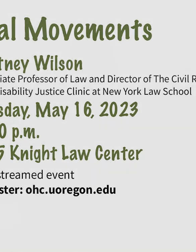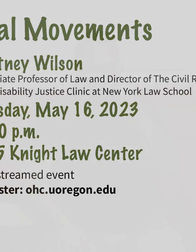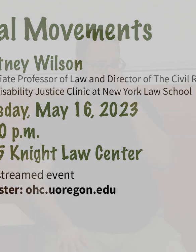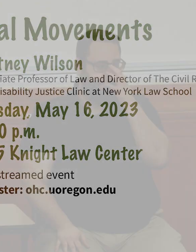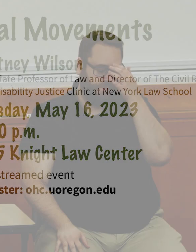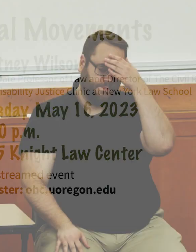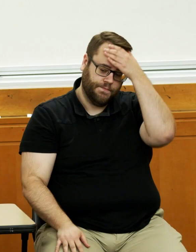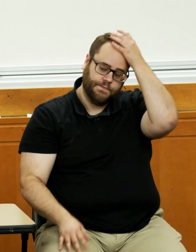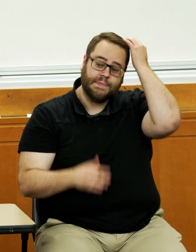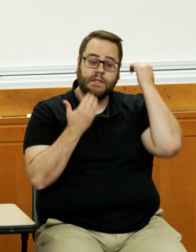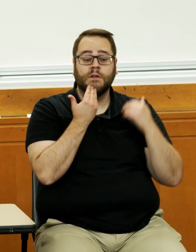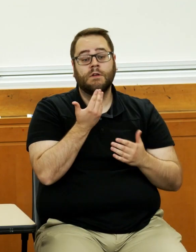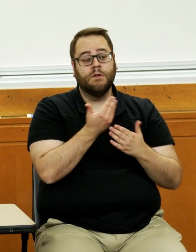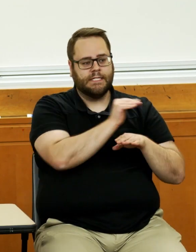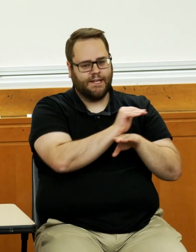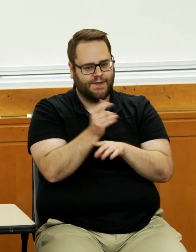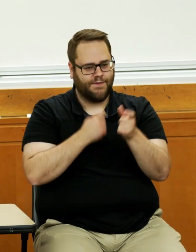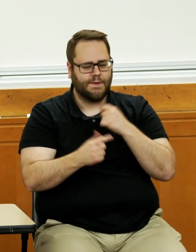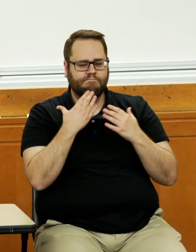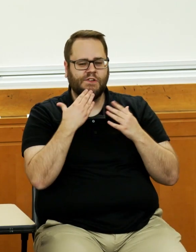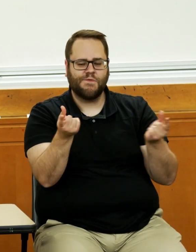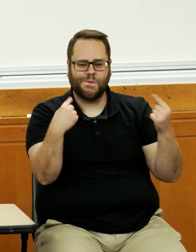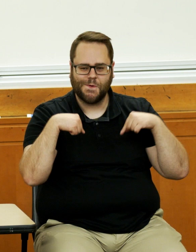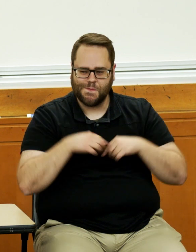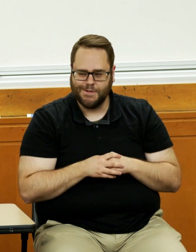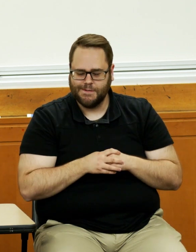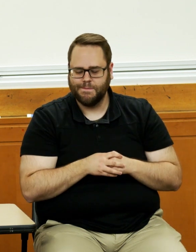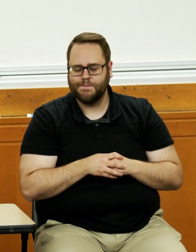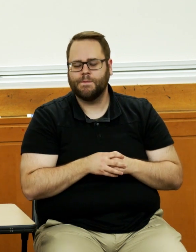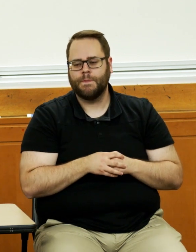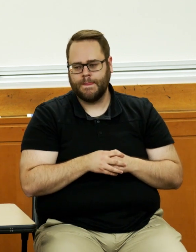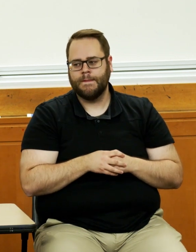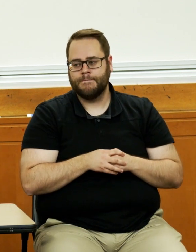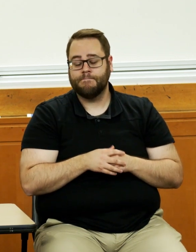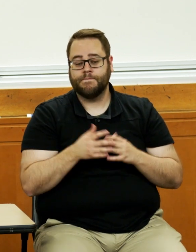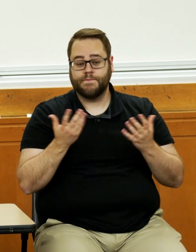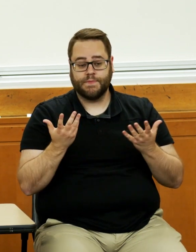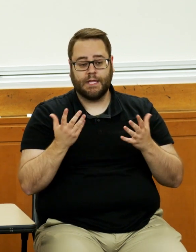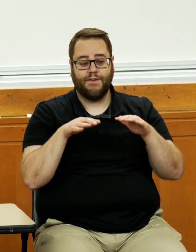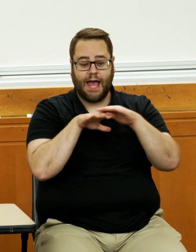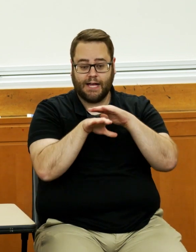Good evening everyone. Thank you all so much for coming out. In the spirit of access, I'm going to